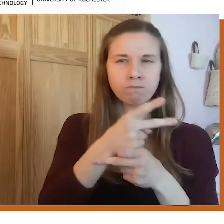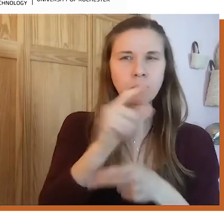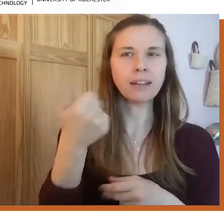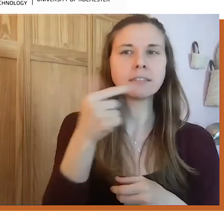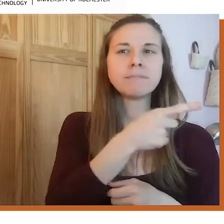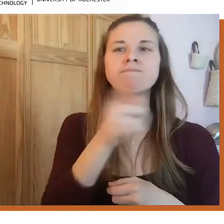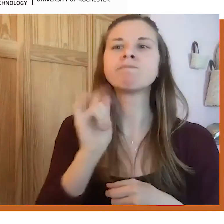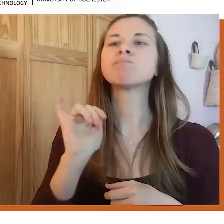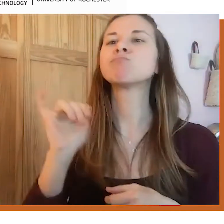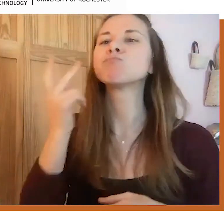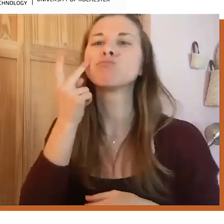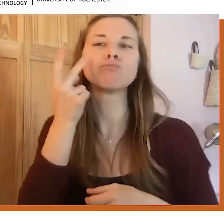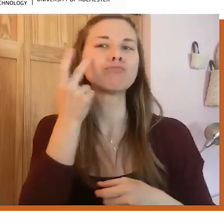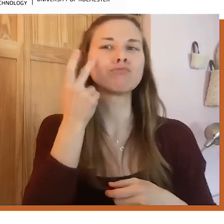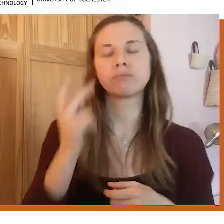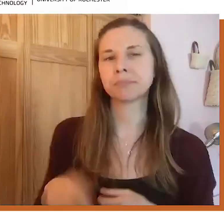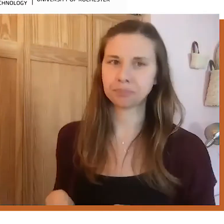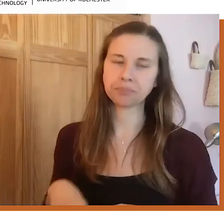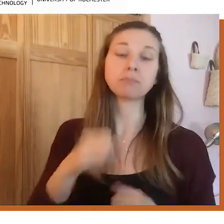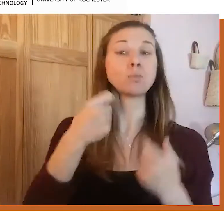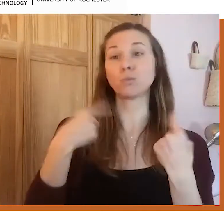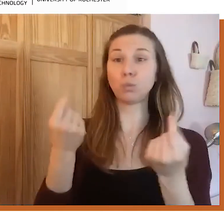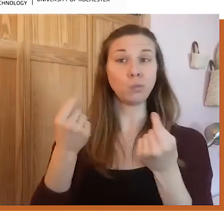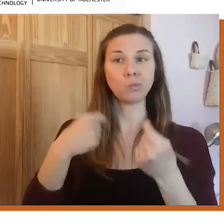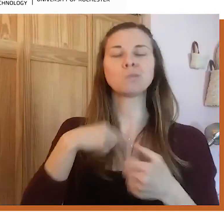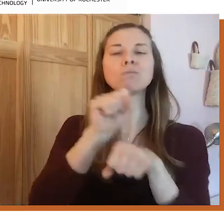because I still had that curiosity inside and wanted to see what else was out there for me...